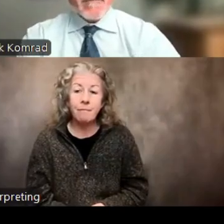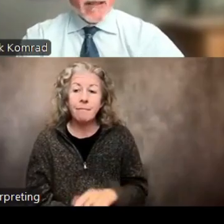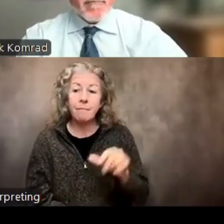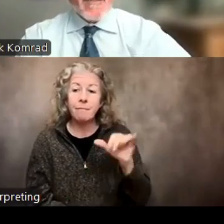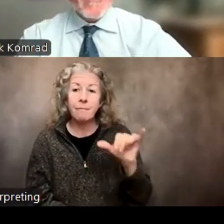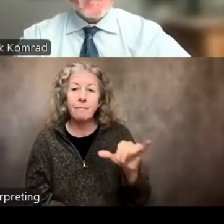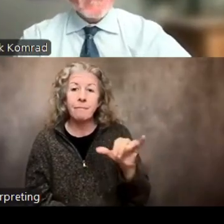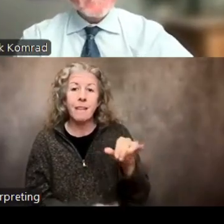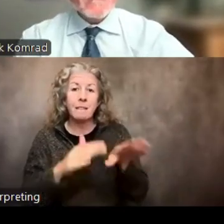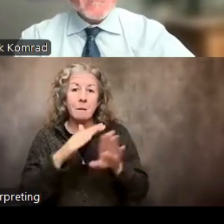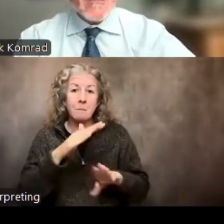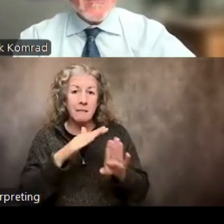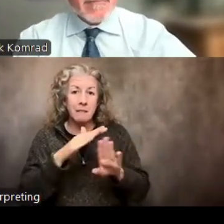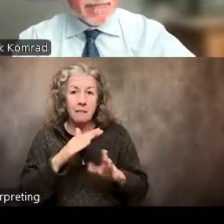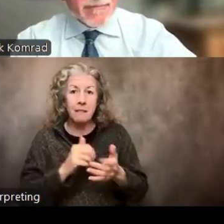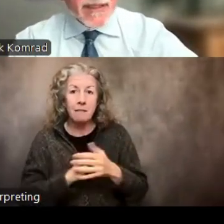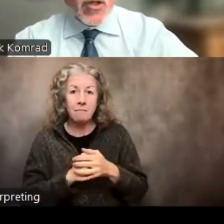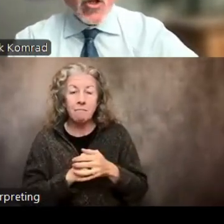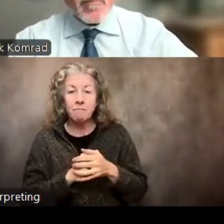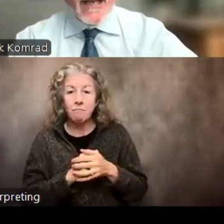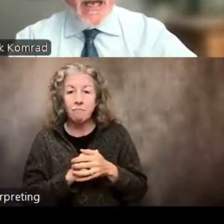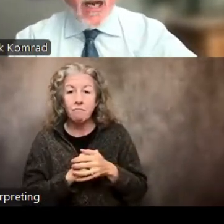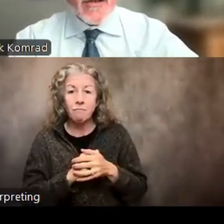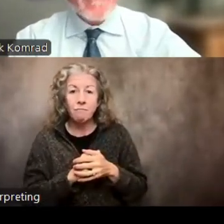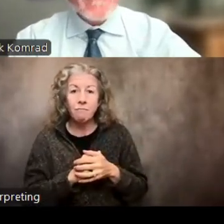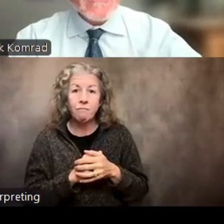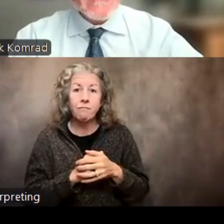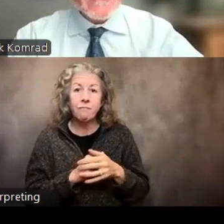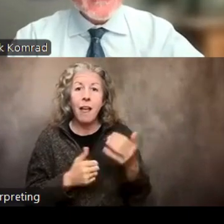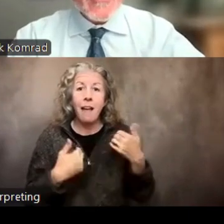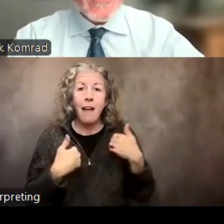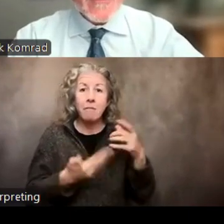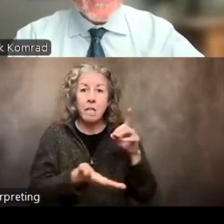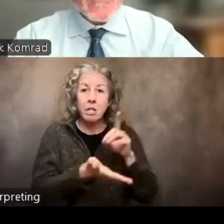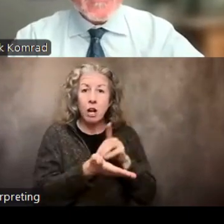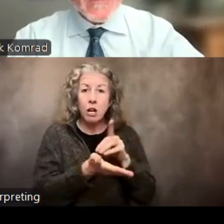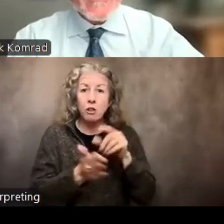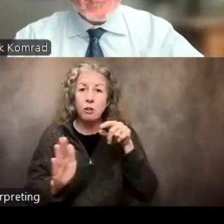being killed by a doctor. So I've had a little technical